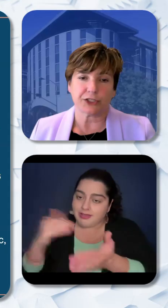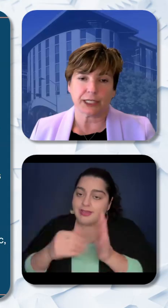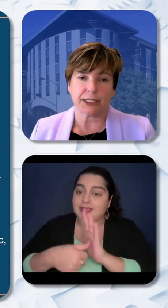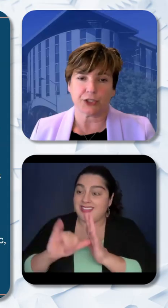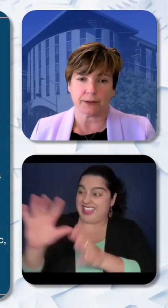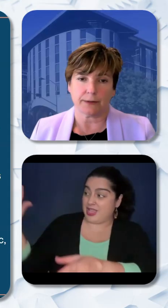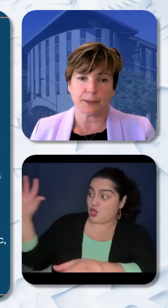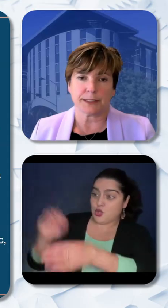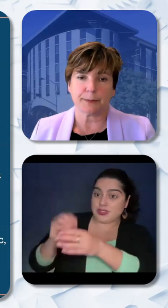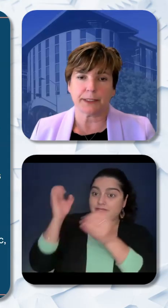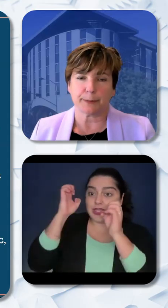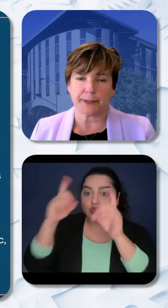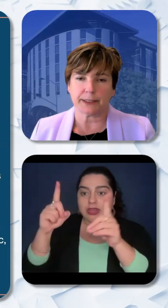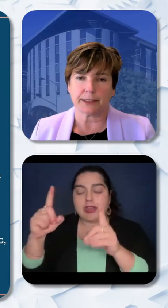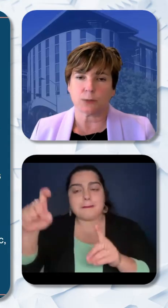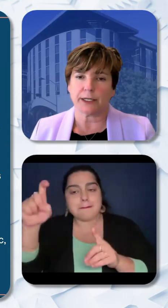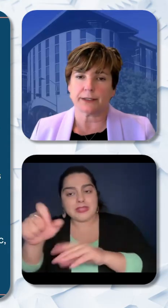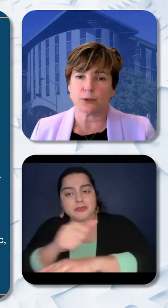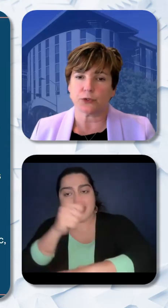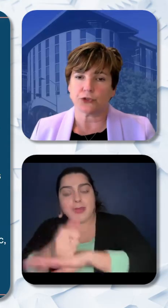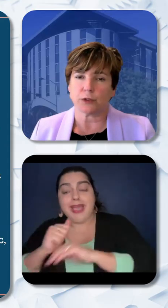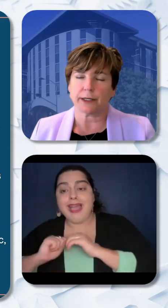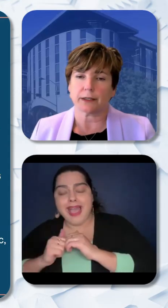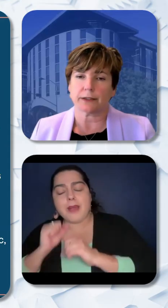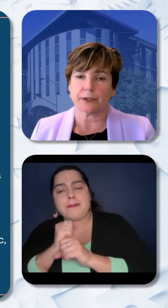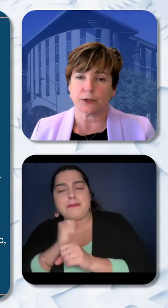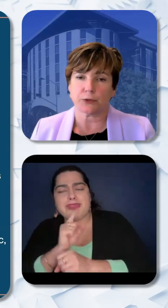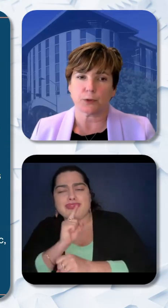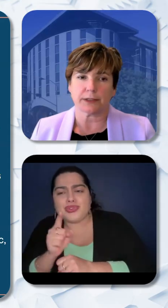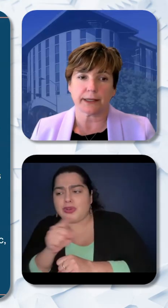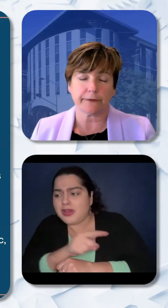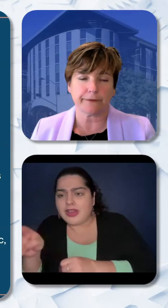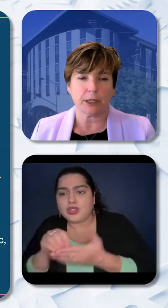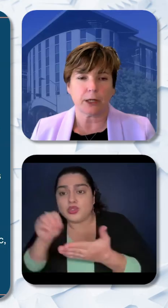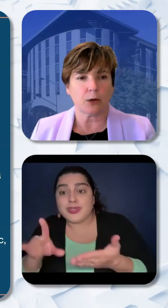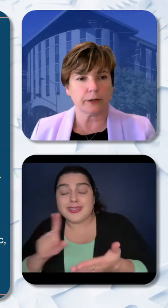education must be implemented in ways to ensure that our students who are deaf,